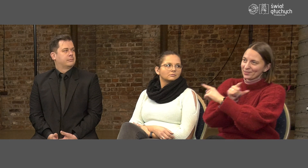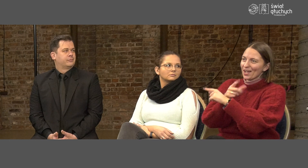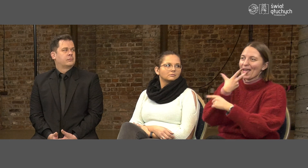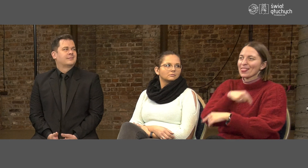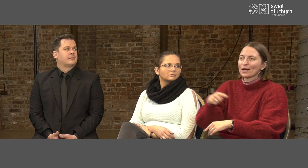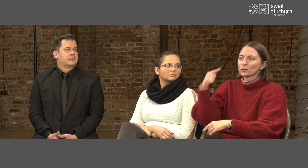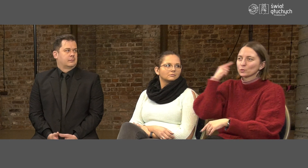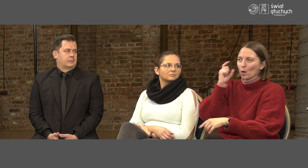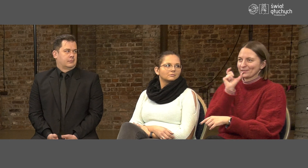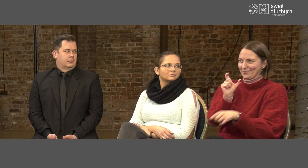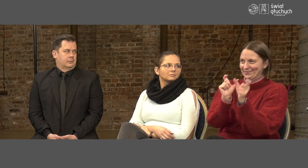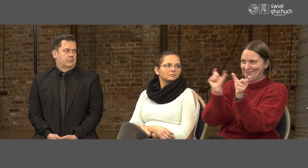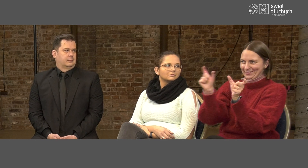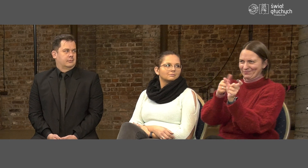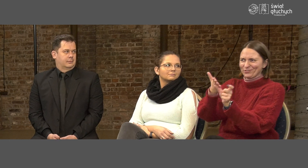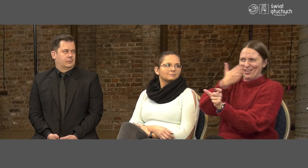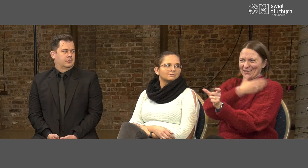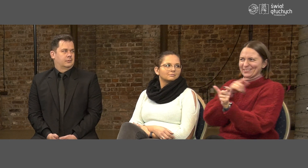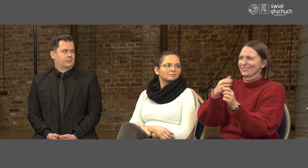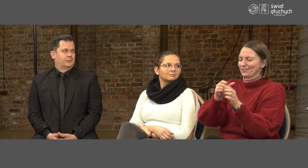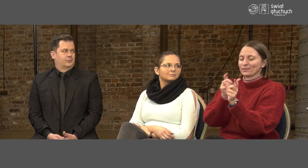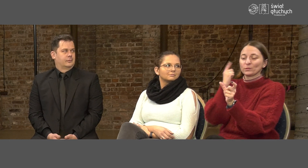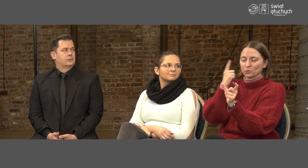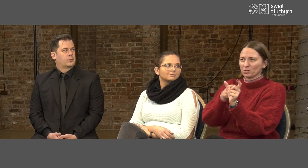Before, there was the term "hearing impaired,"